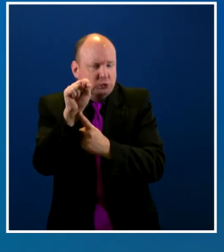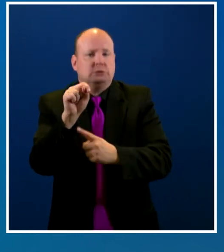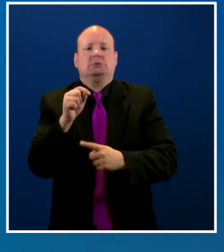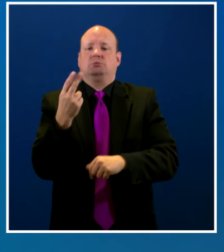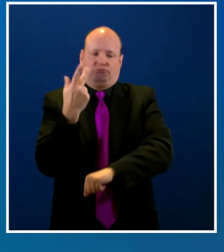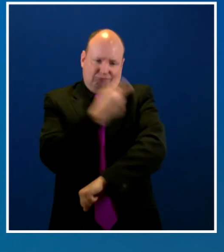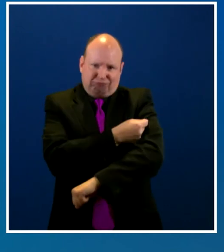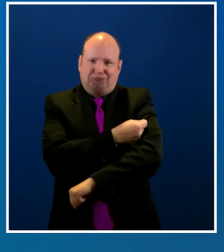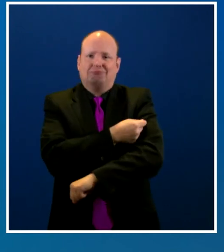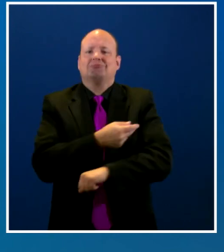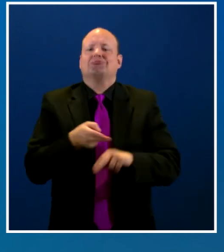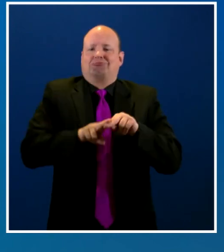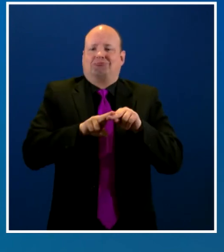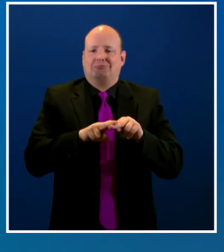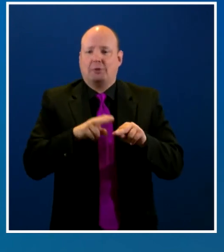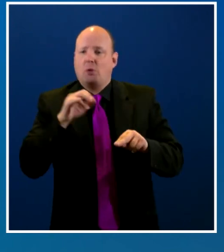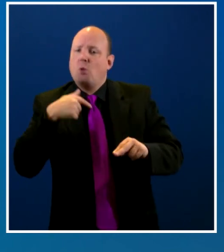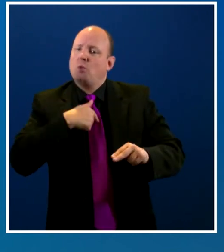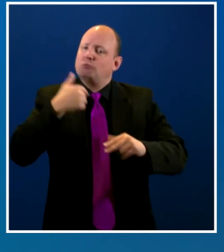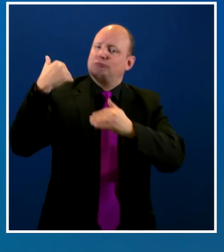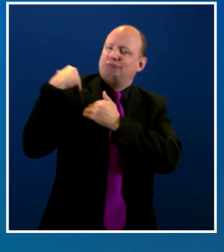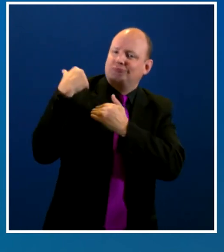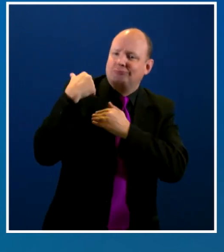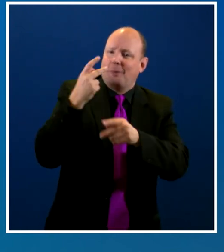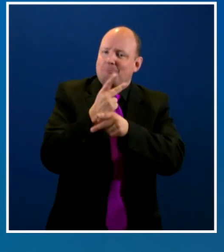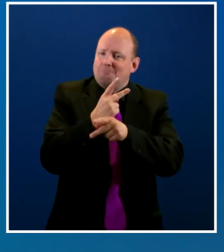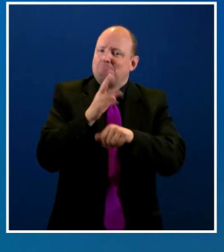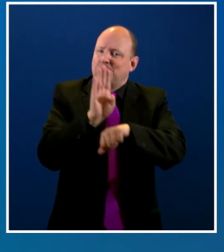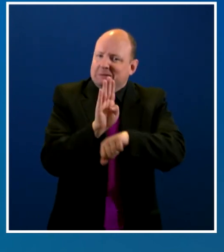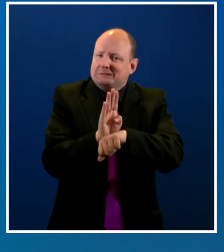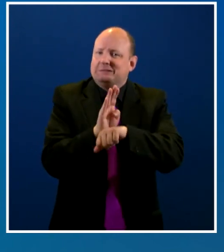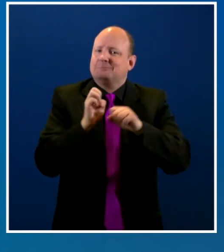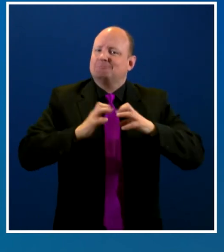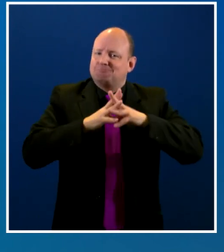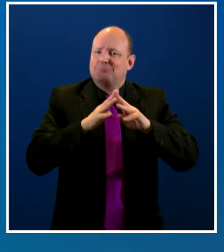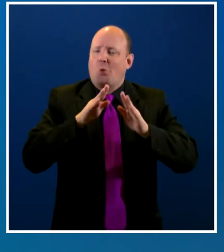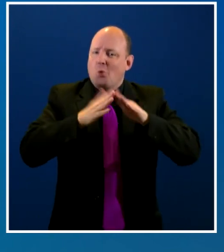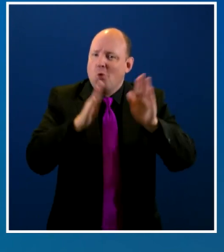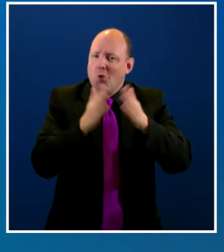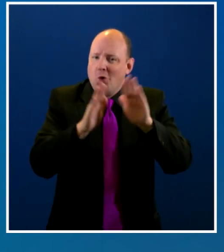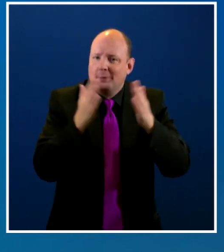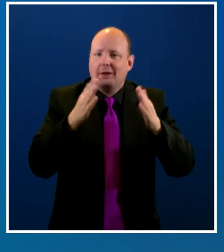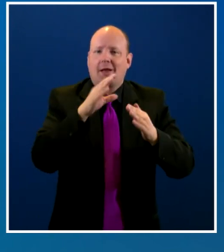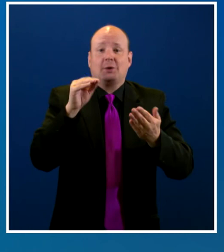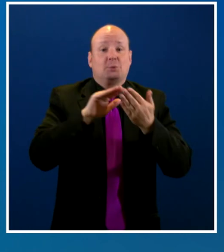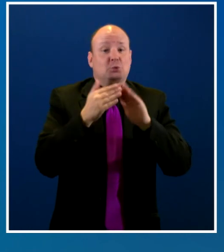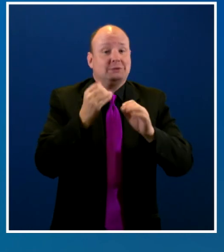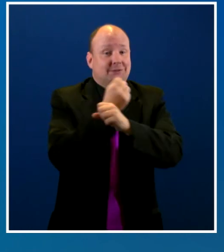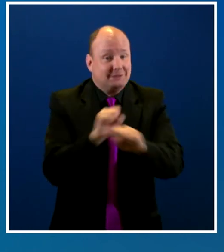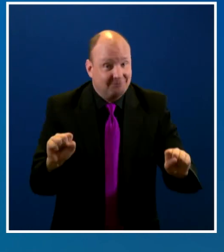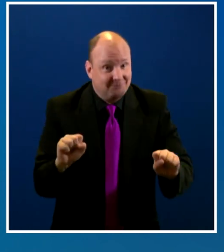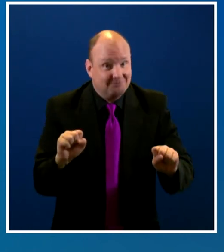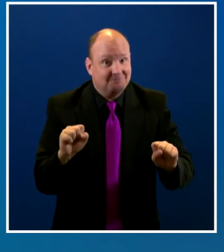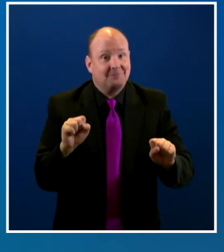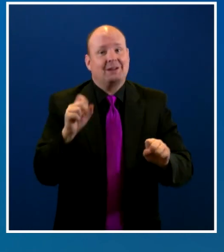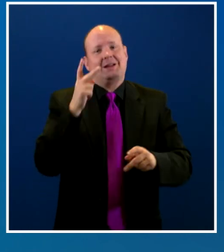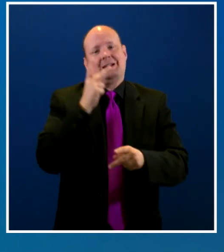our small businesses thriving and our community strong. Stay healthy. Be well Vancouver.